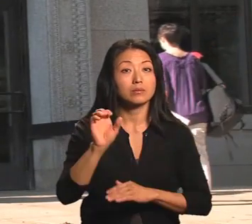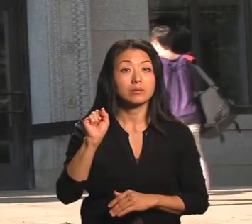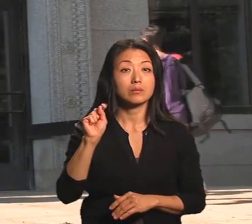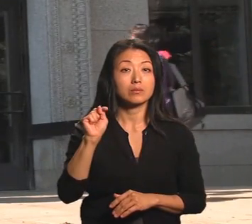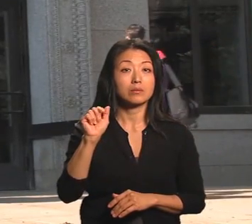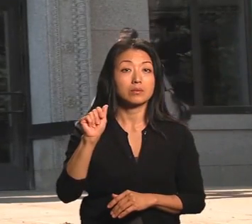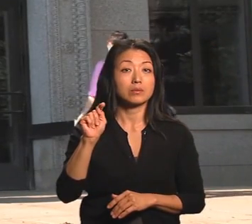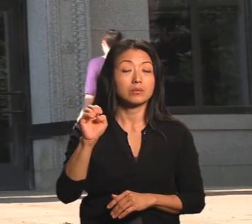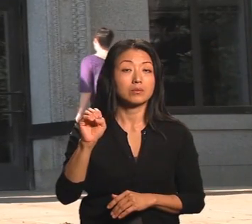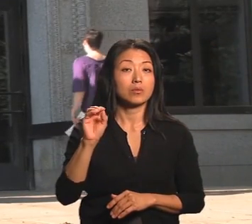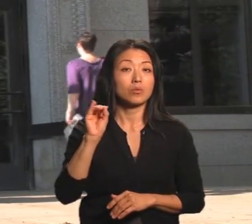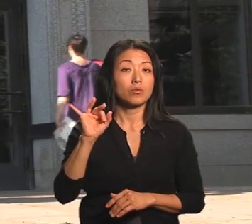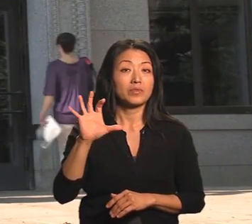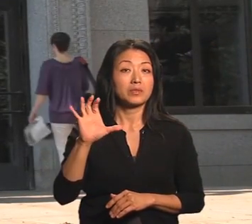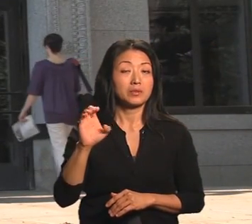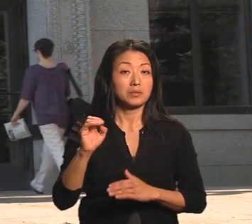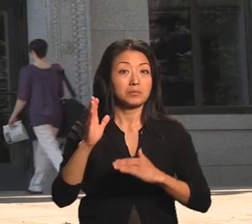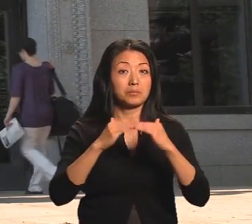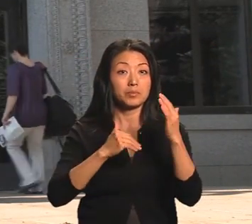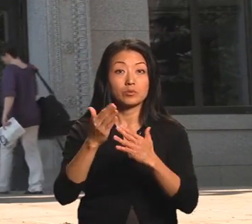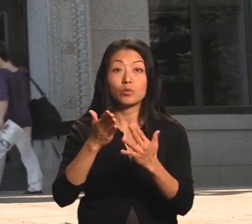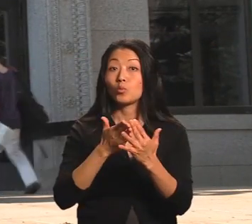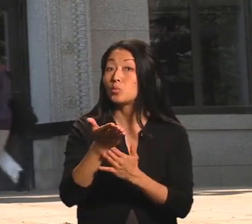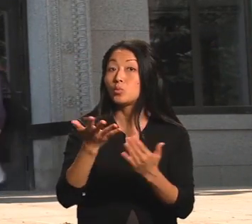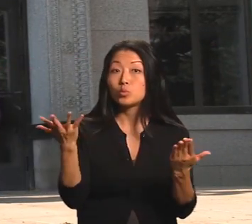You can enter the State Office Building via accessible entrances